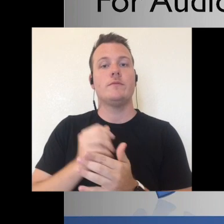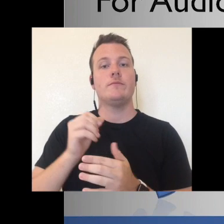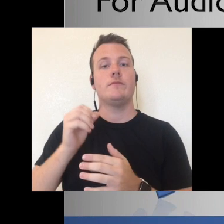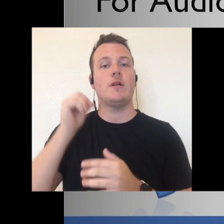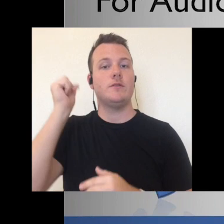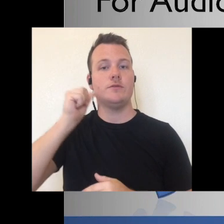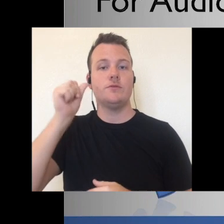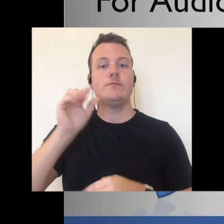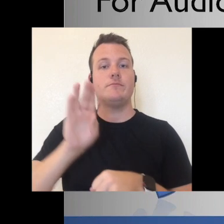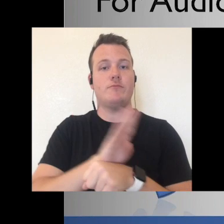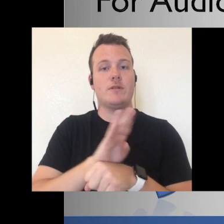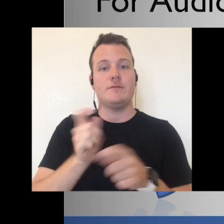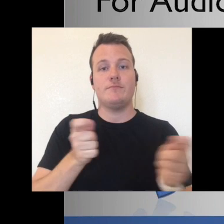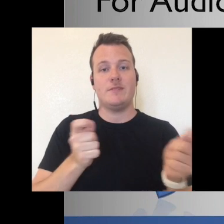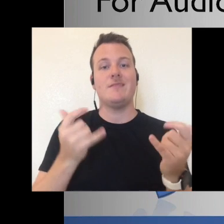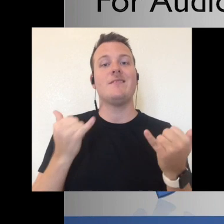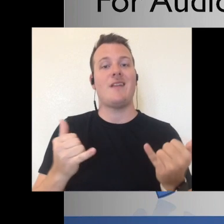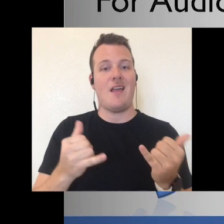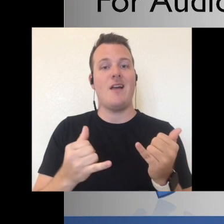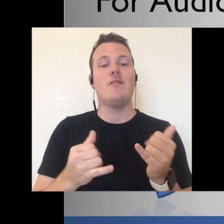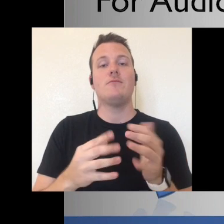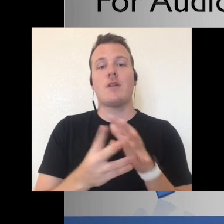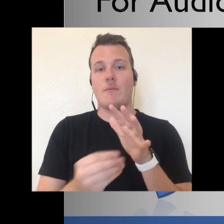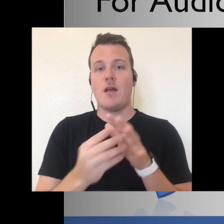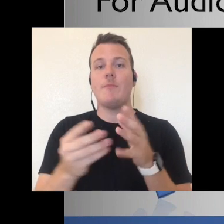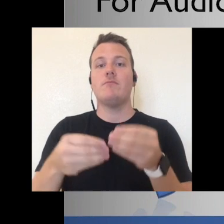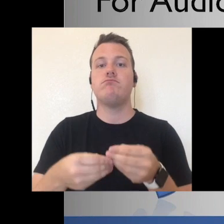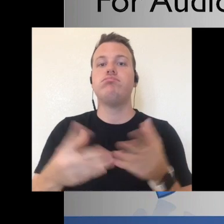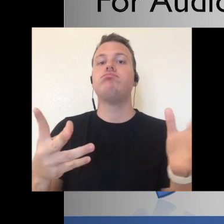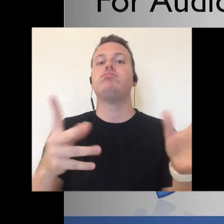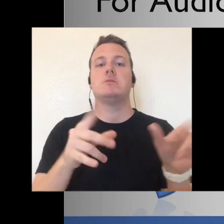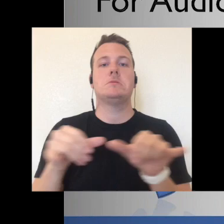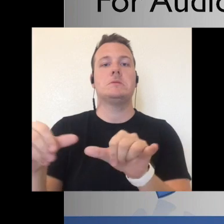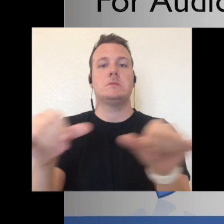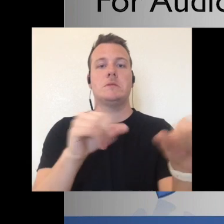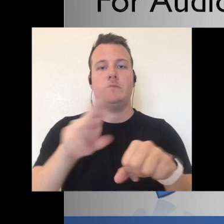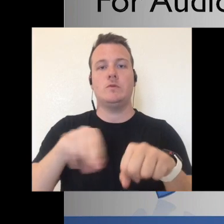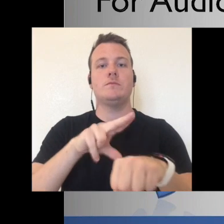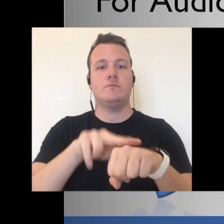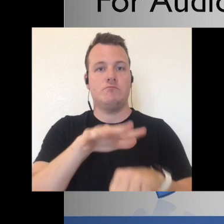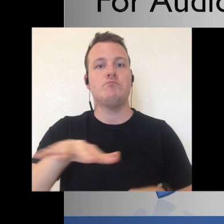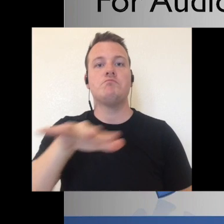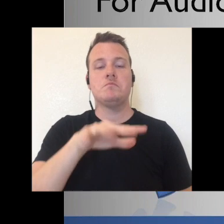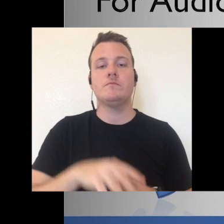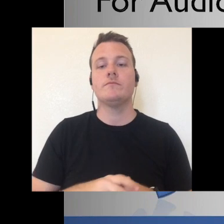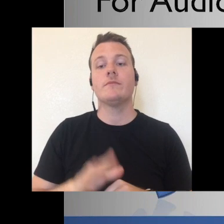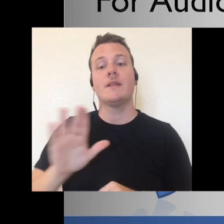management that is now duplicated across the country. His text Strategic Practice